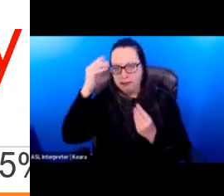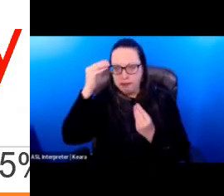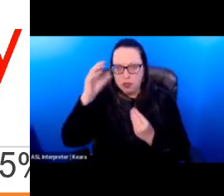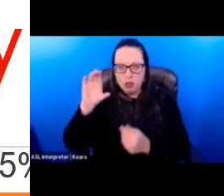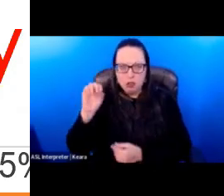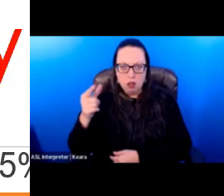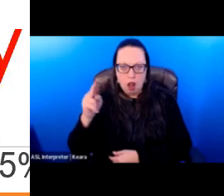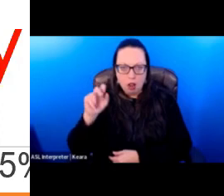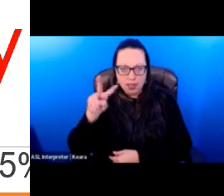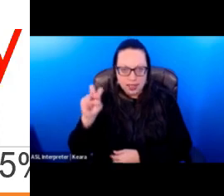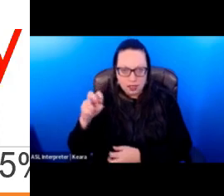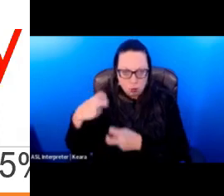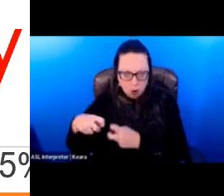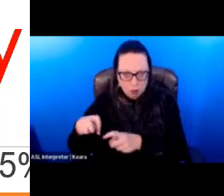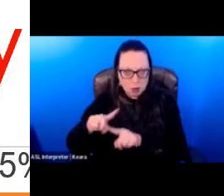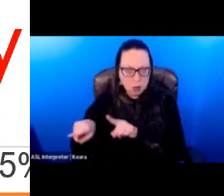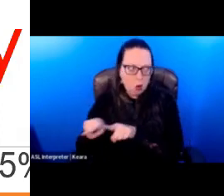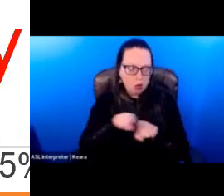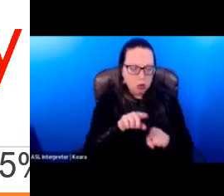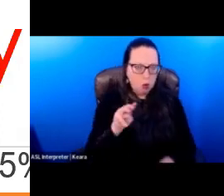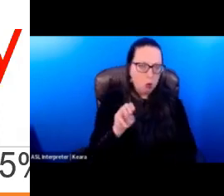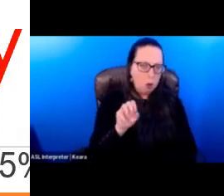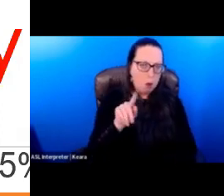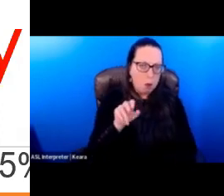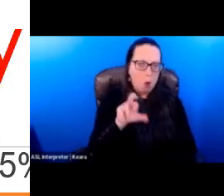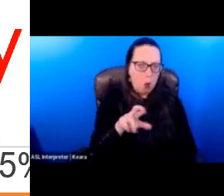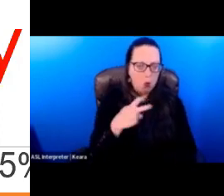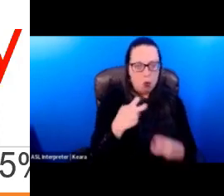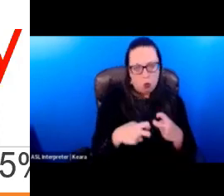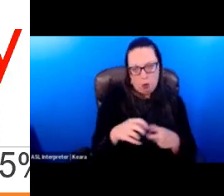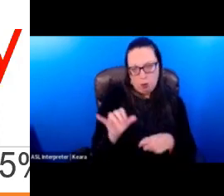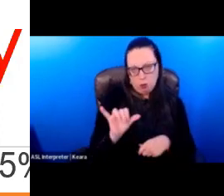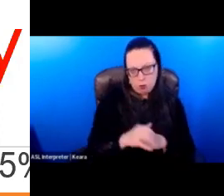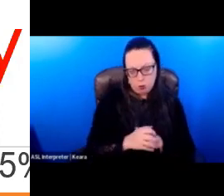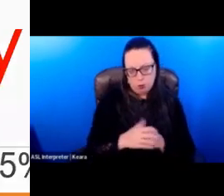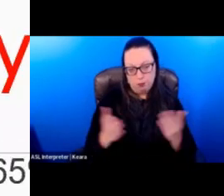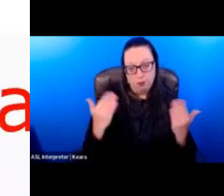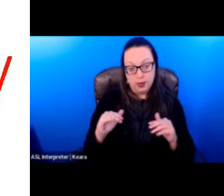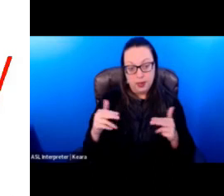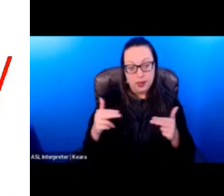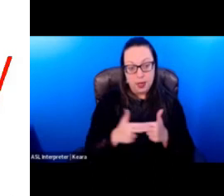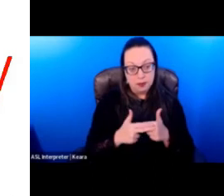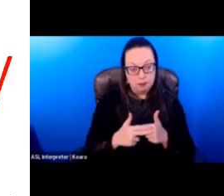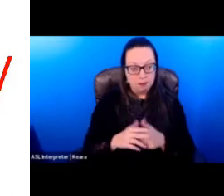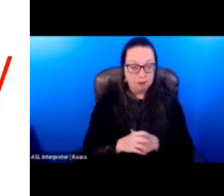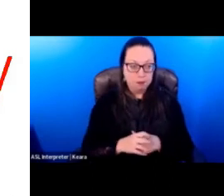also include motor problems as well. Next slide, are